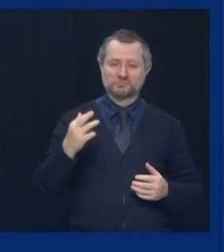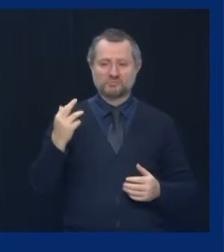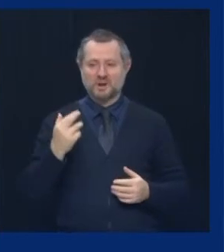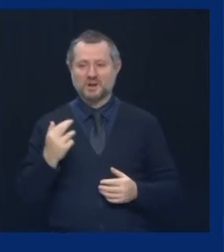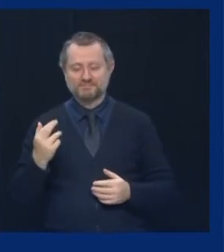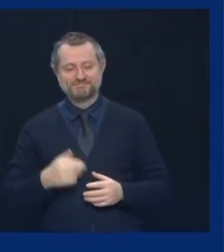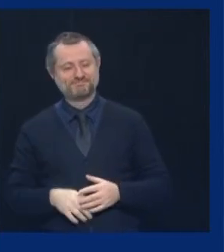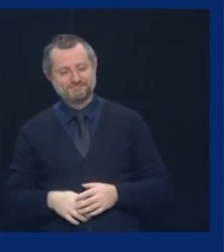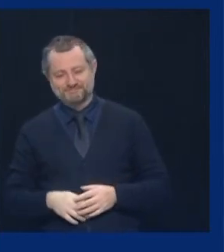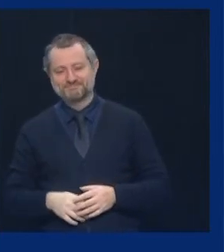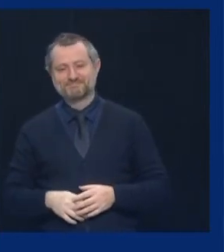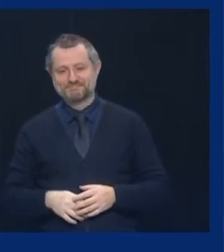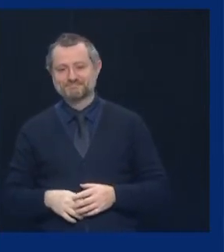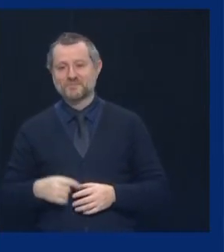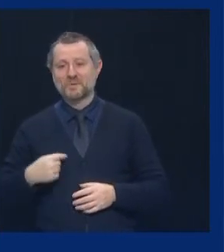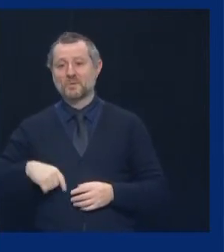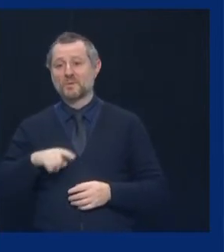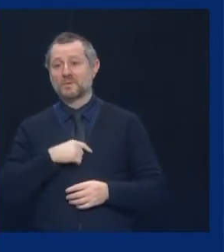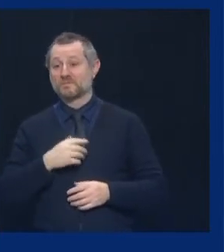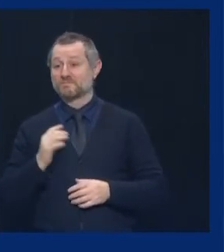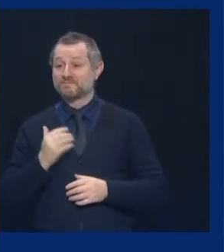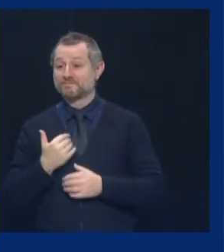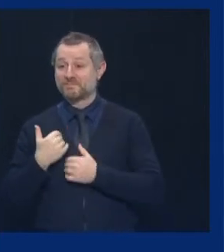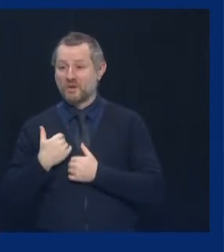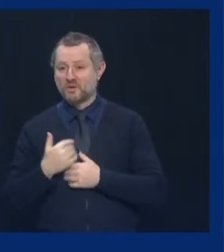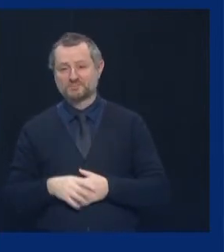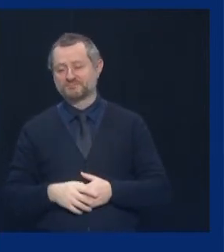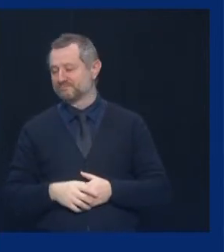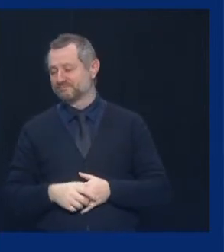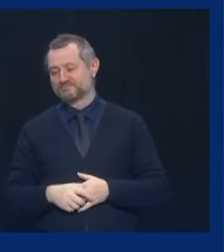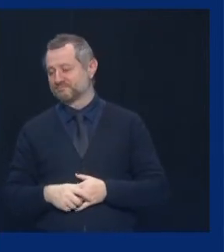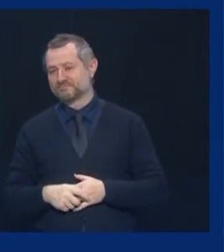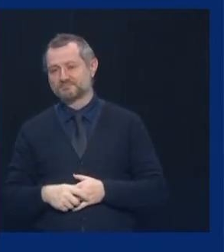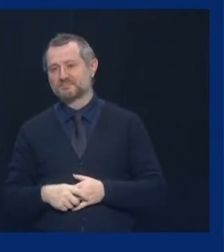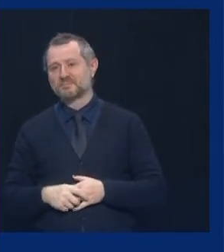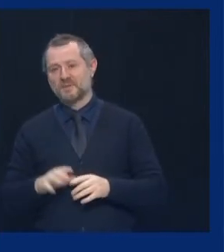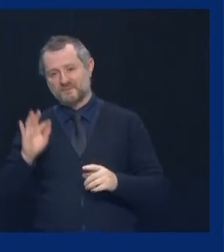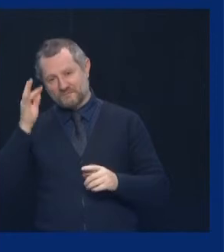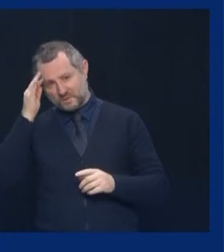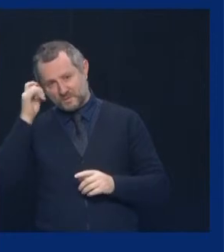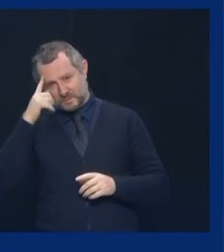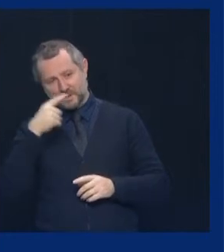COVID. AND THEN THE CRUEL TRUTH COMES OUT LATER.